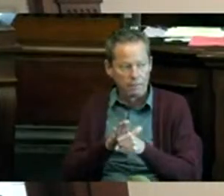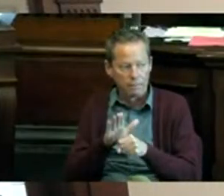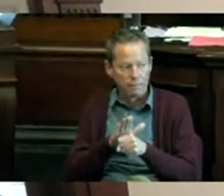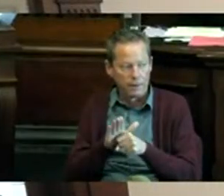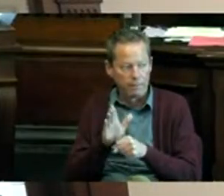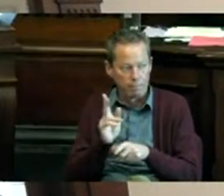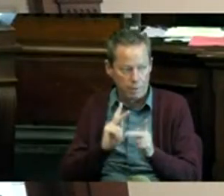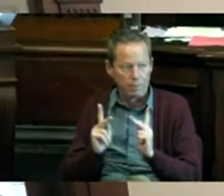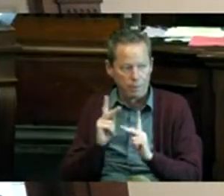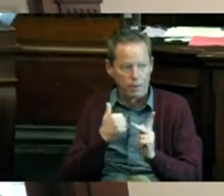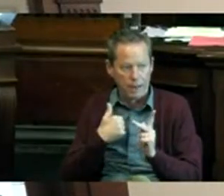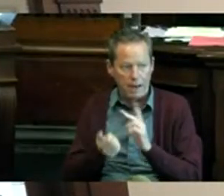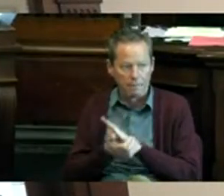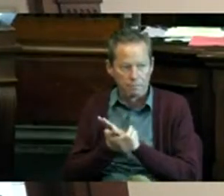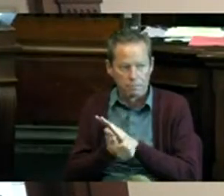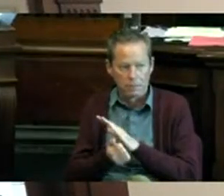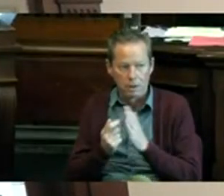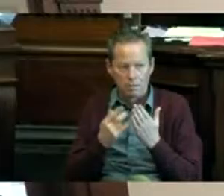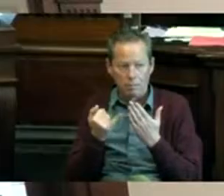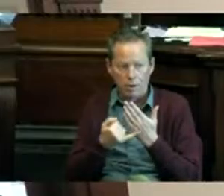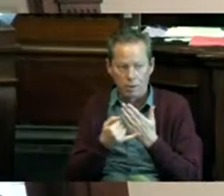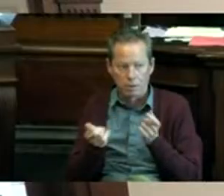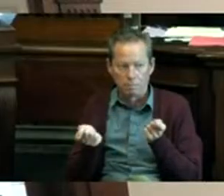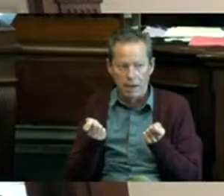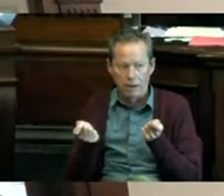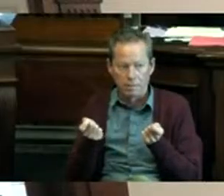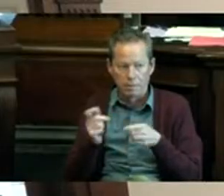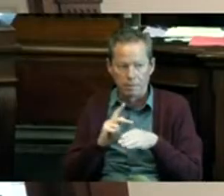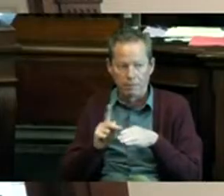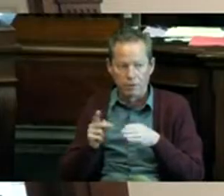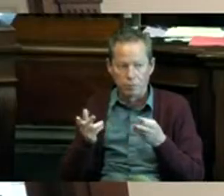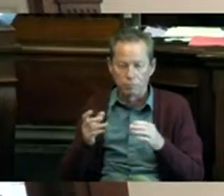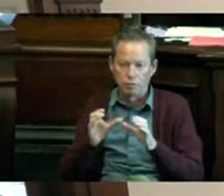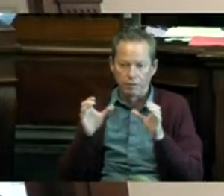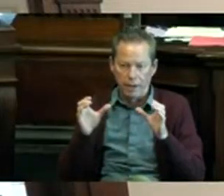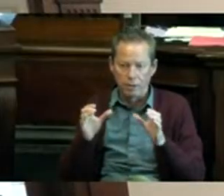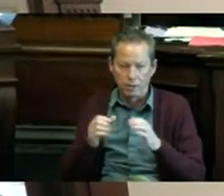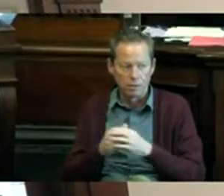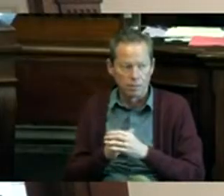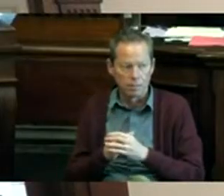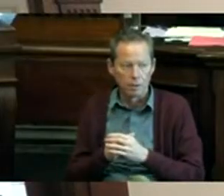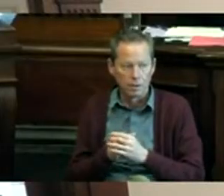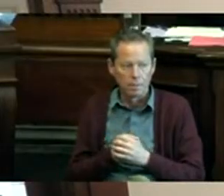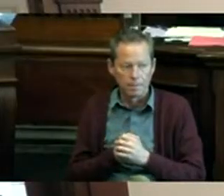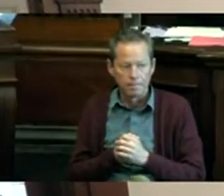the tool. I see three people shaking their head. Yes, that we have a significant number of